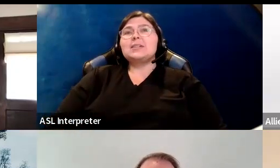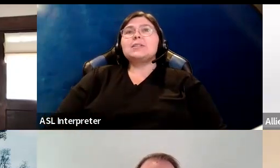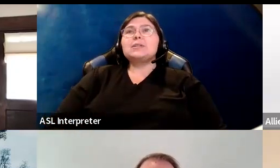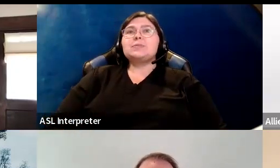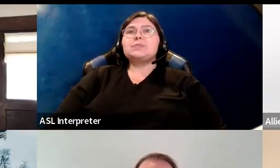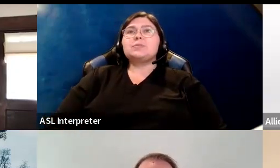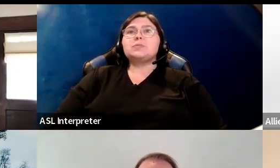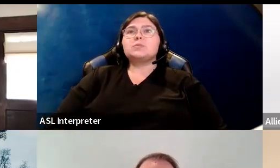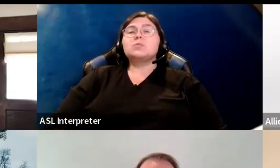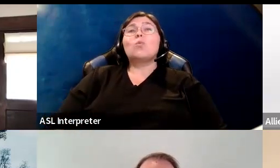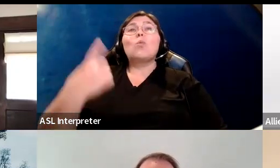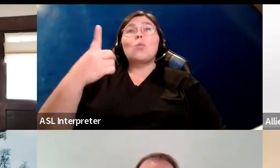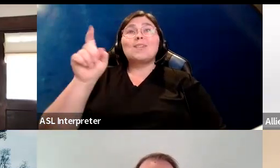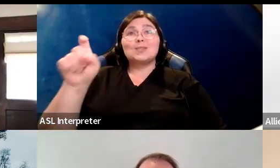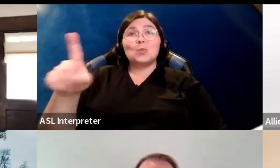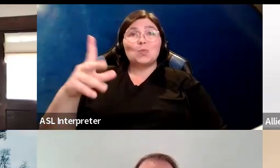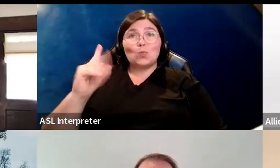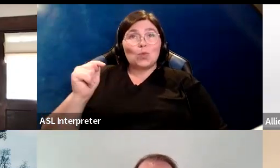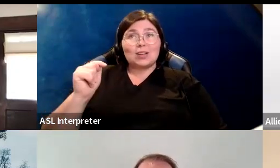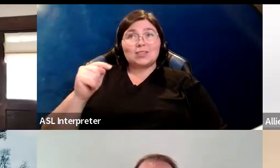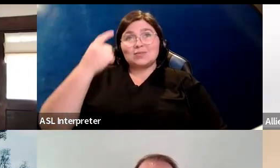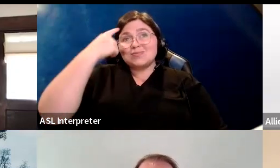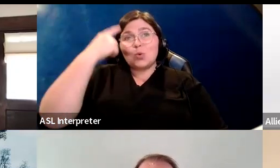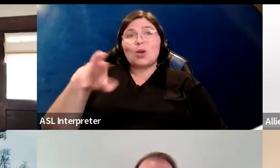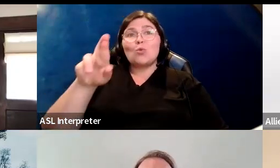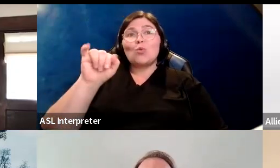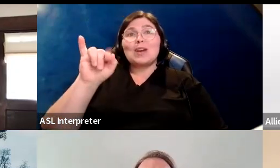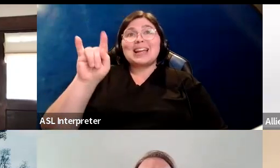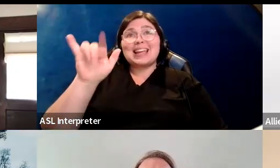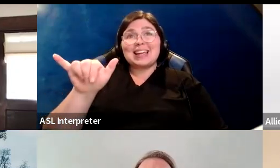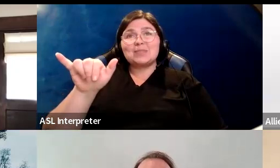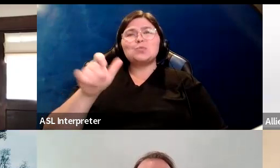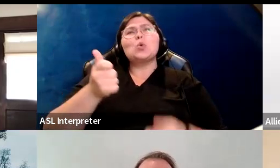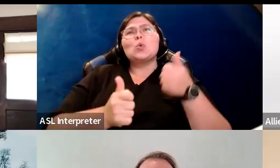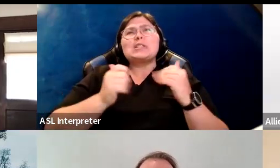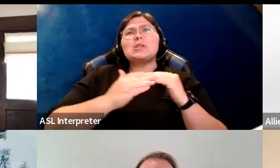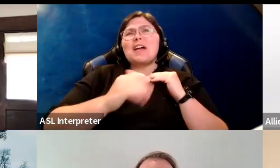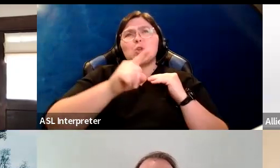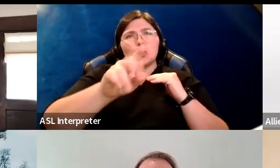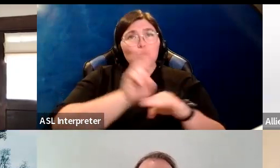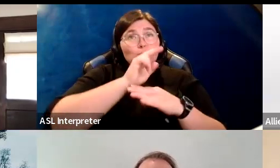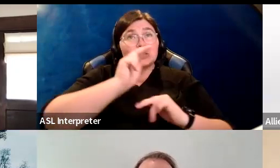One of these questions is for Ricky. Which platform did you use to build this API?